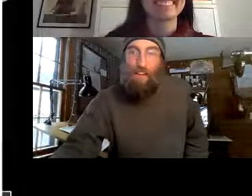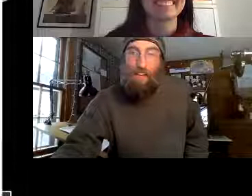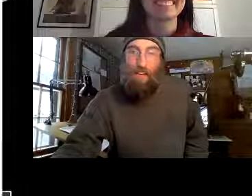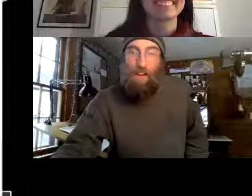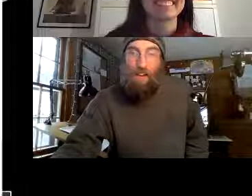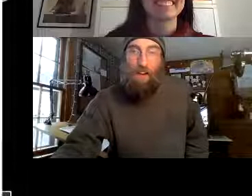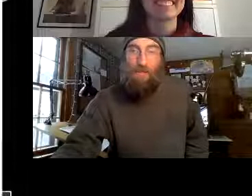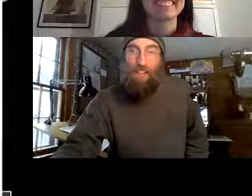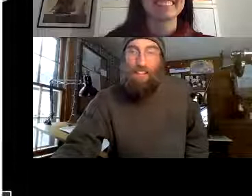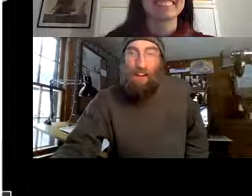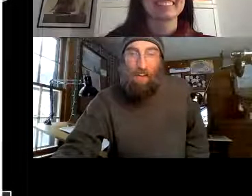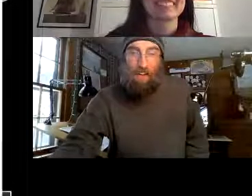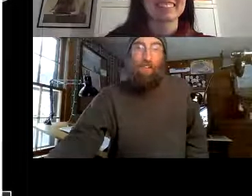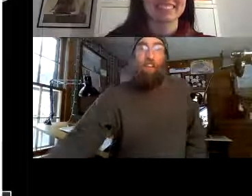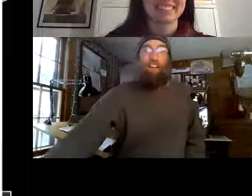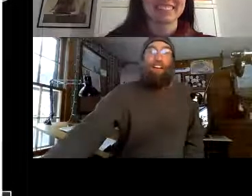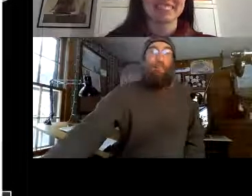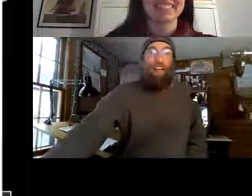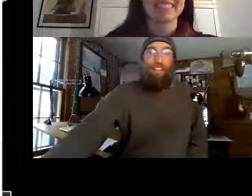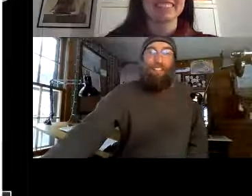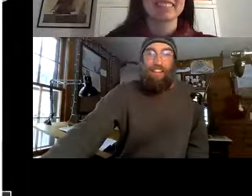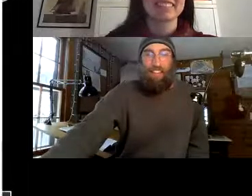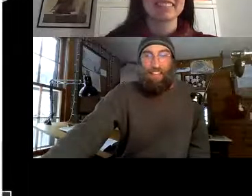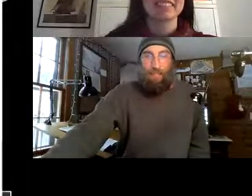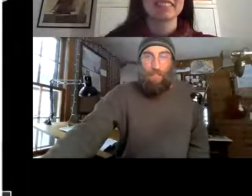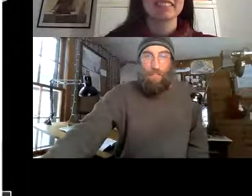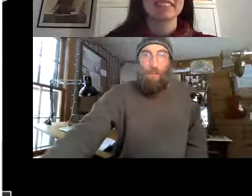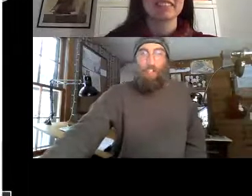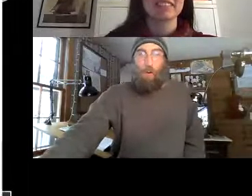face you down I am not scared of you! Um ,and this is telling us Freeman Colby's